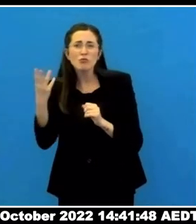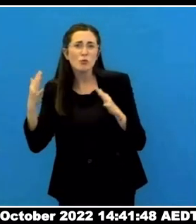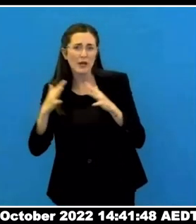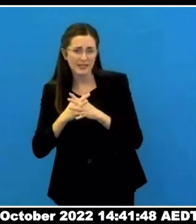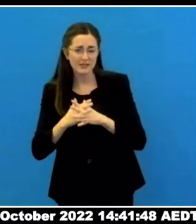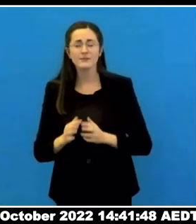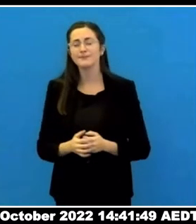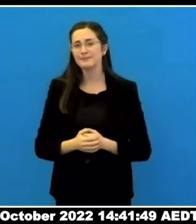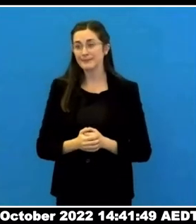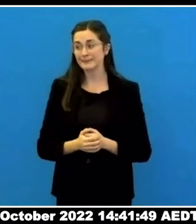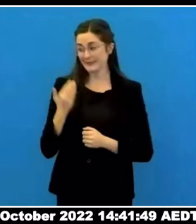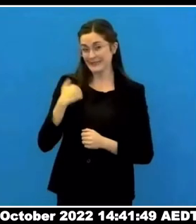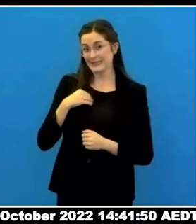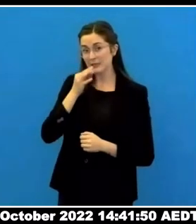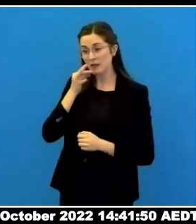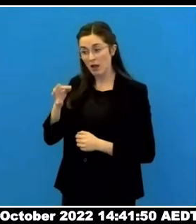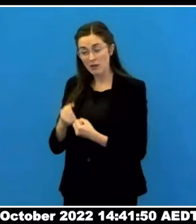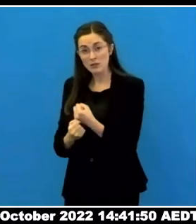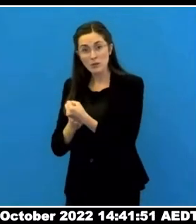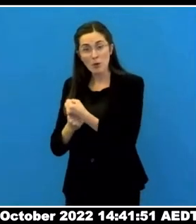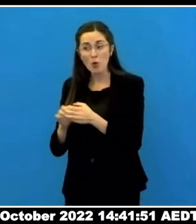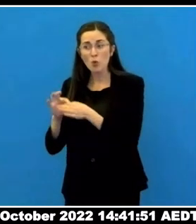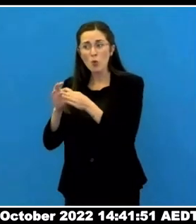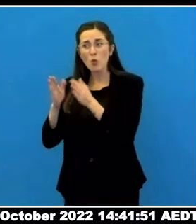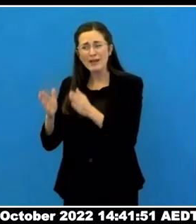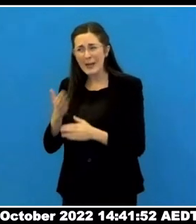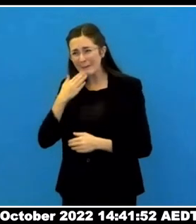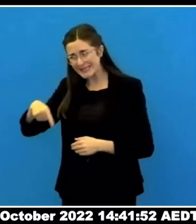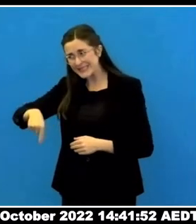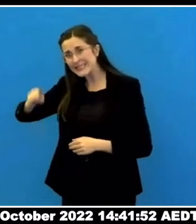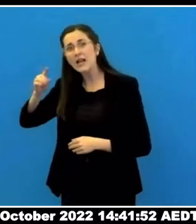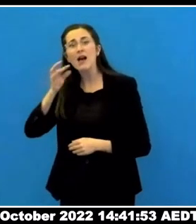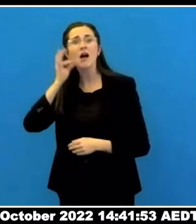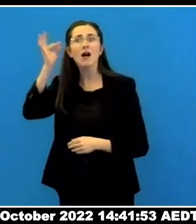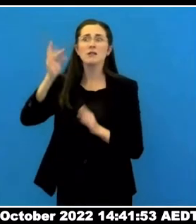I recently asked the support coordinator to ask the NDIS about respite